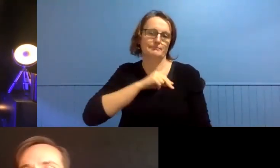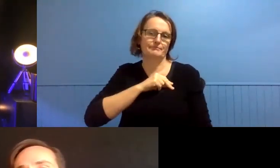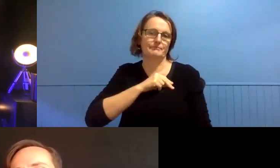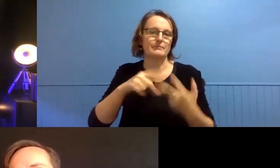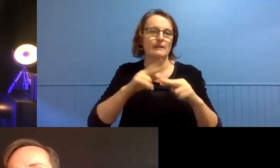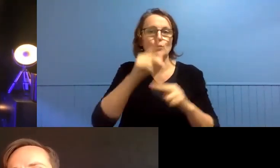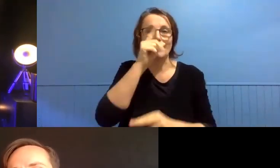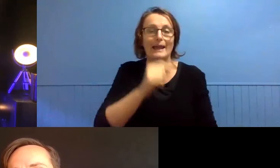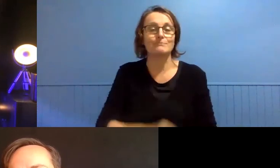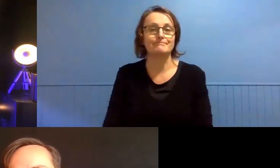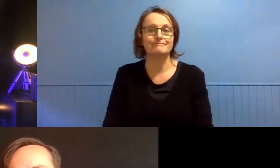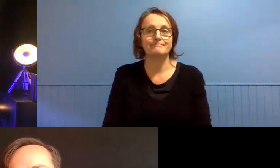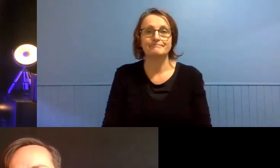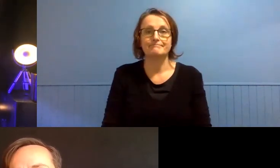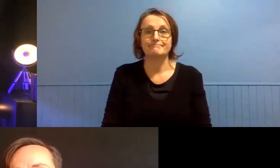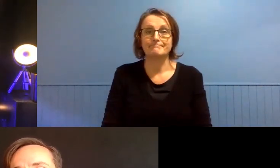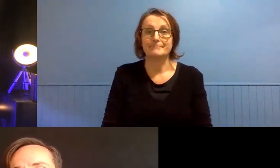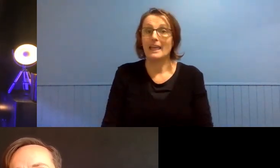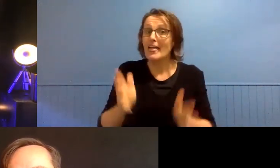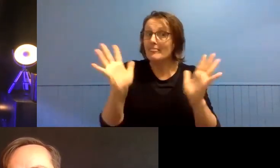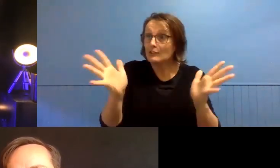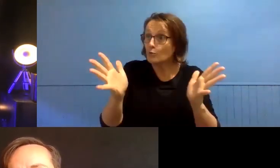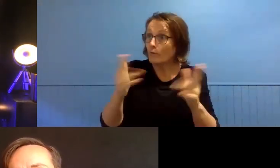the time we have for questions today. Brad, thank you so much for